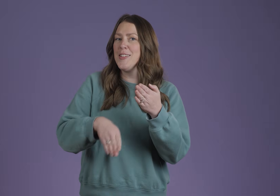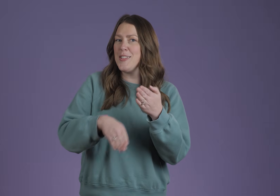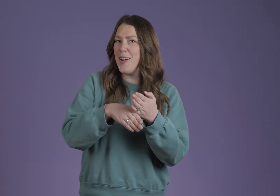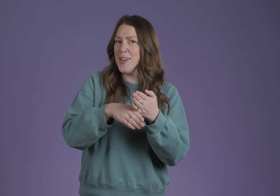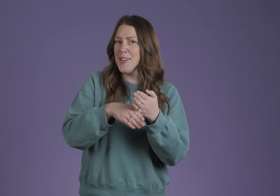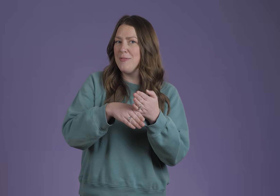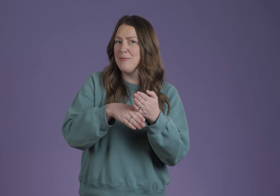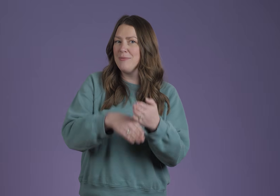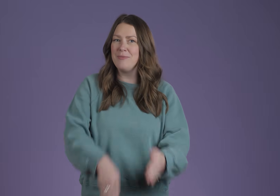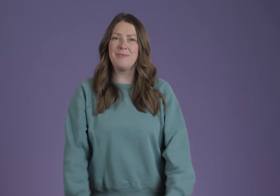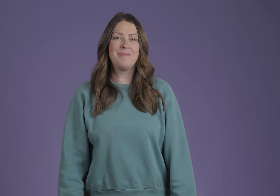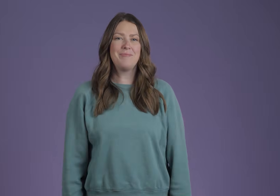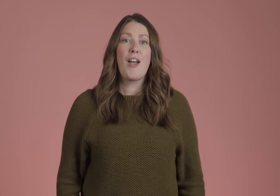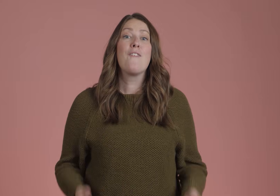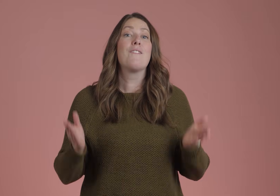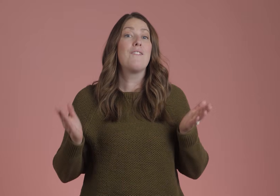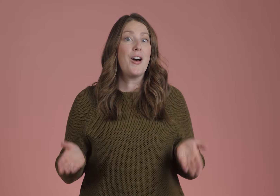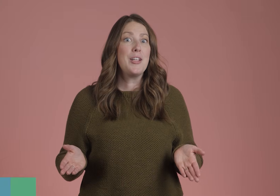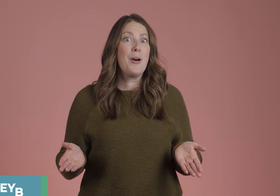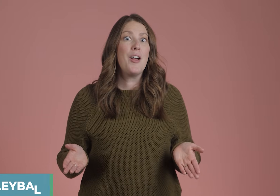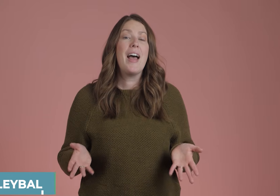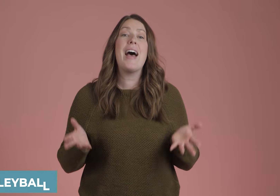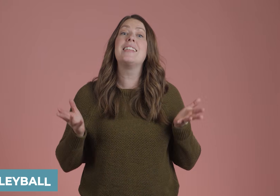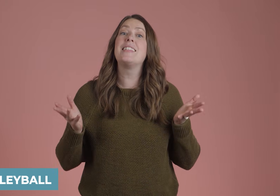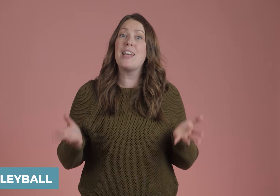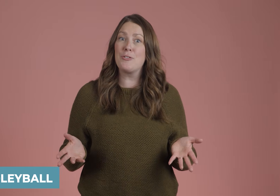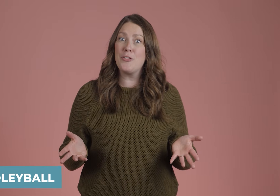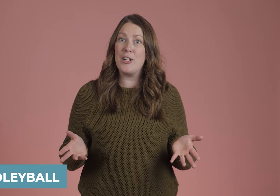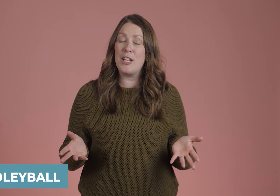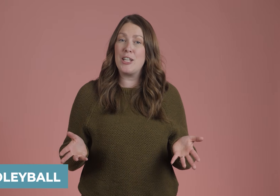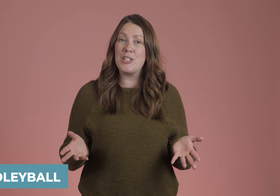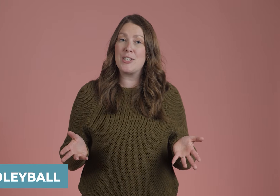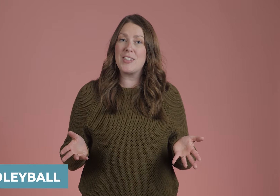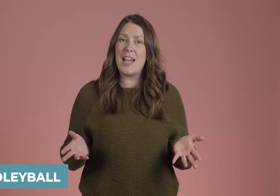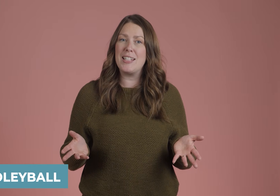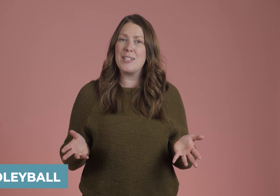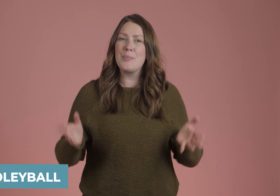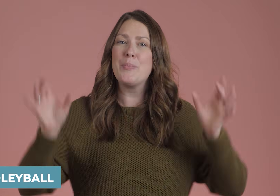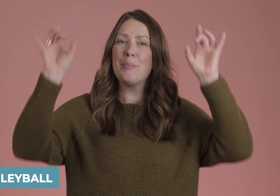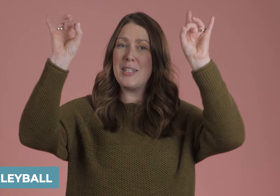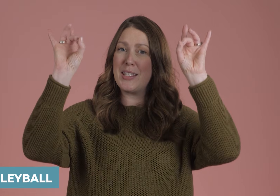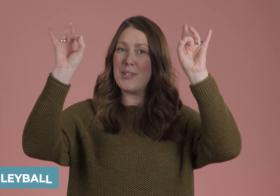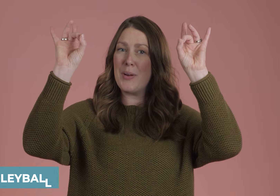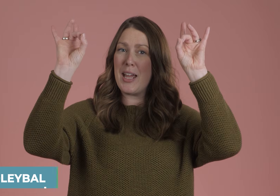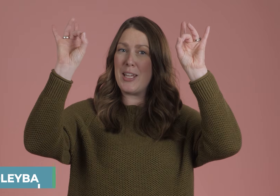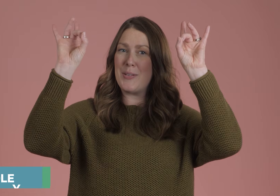Soccer. Volleyball has several variations of signs, but this is the one I use.